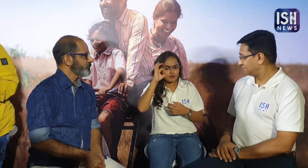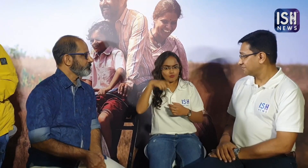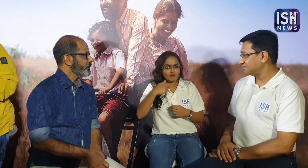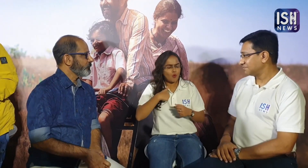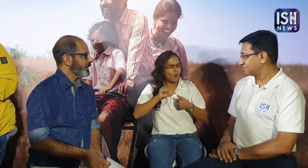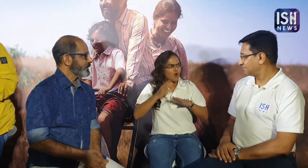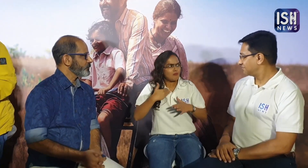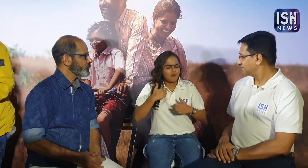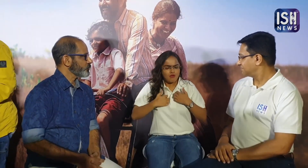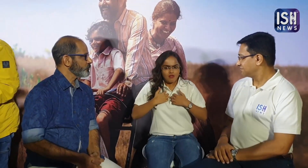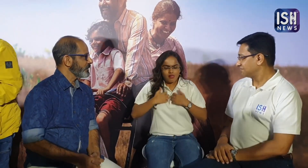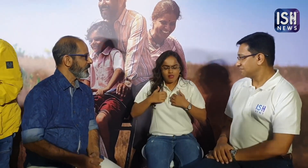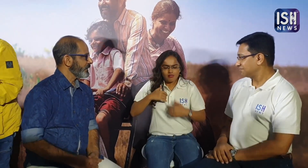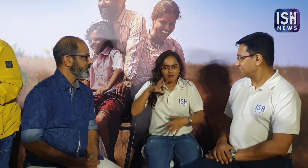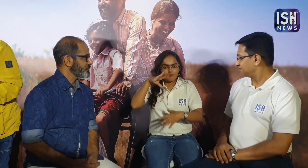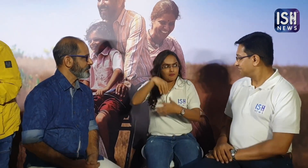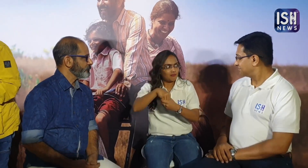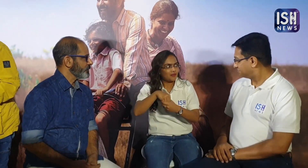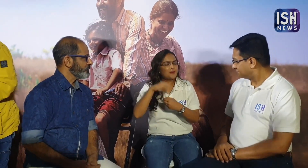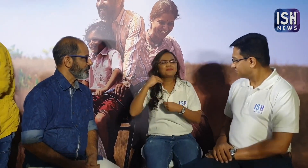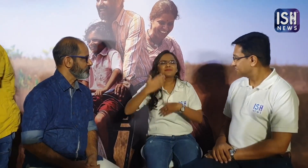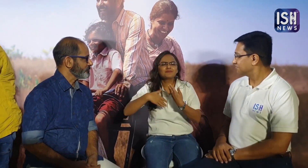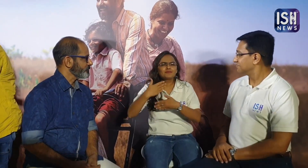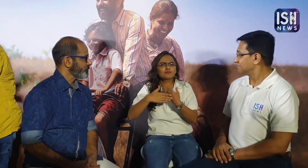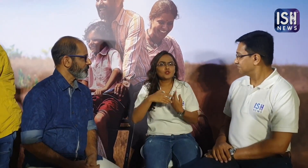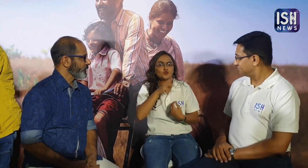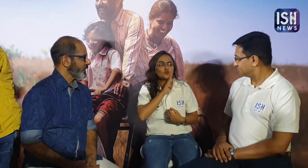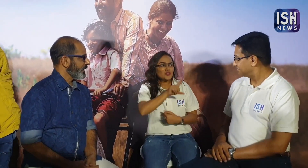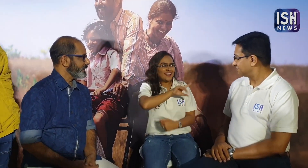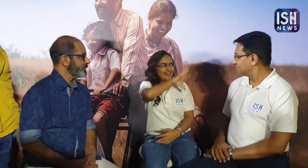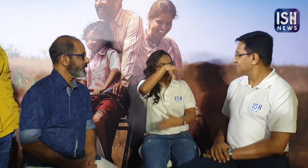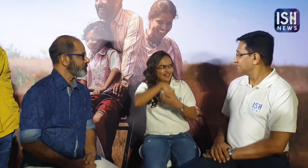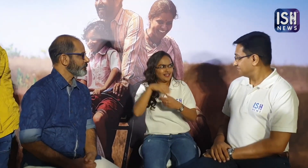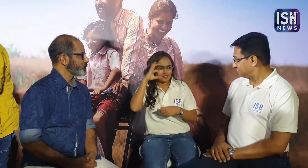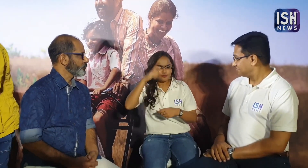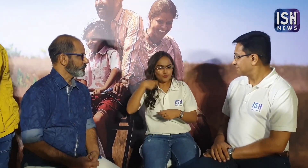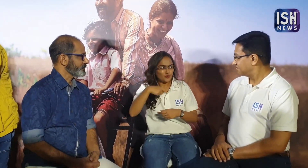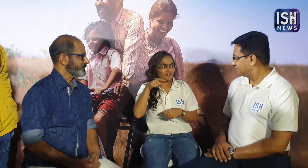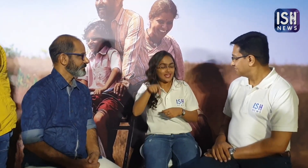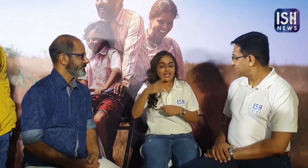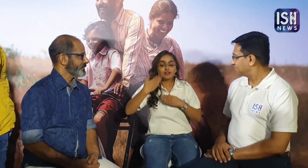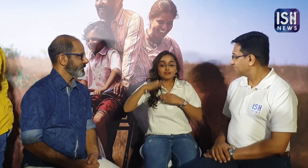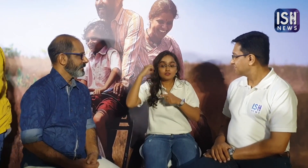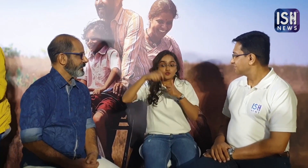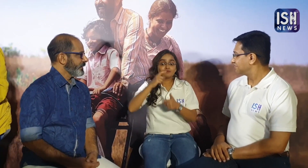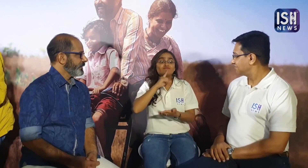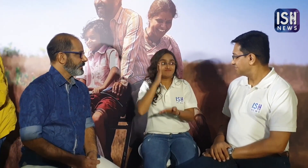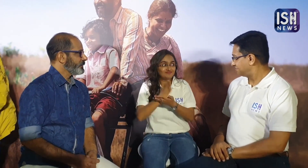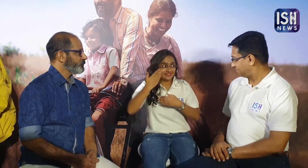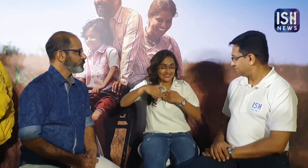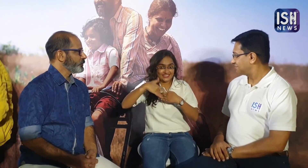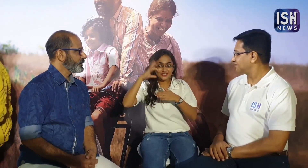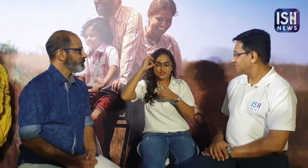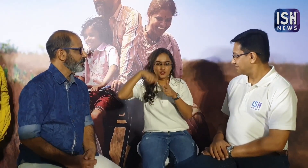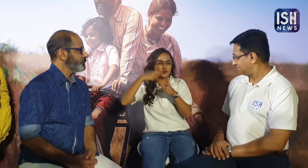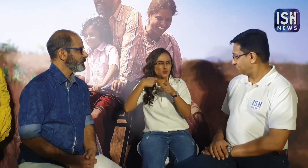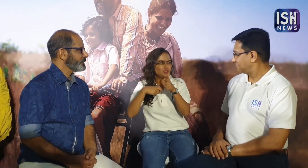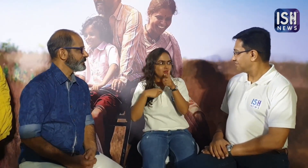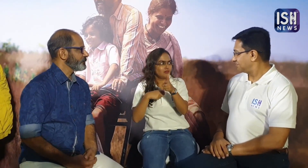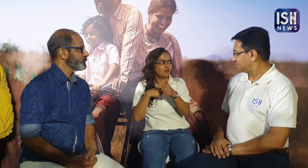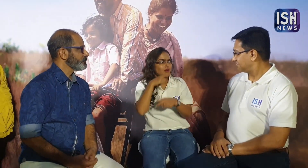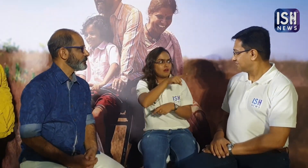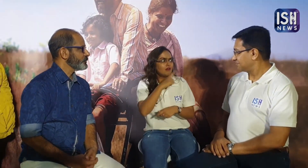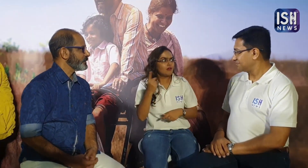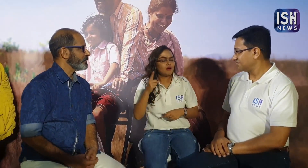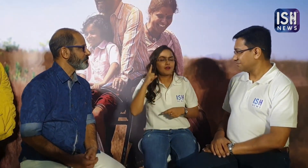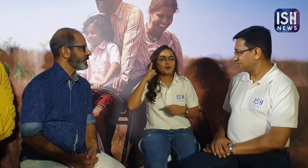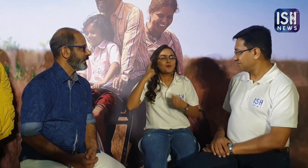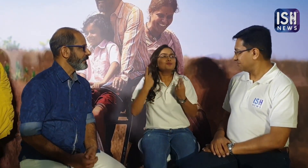When I saw Sunil engaged in the shoot, he was not able to hear the music being played.